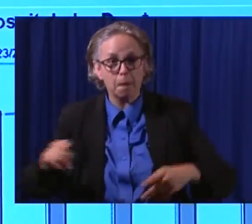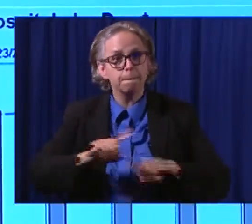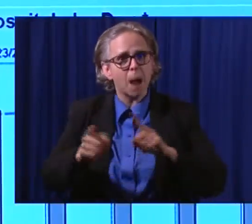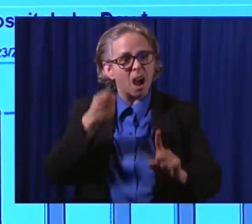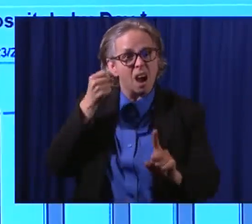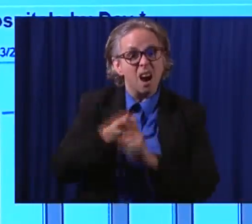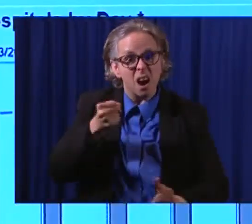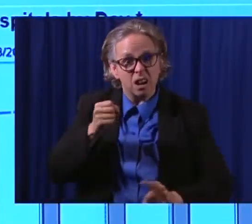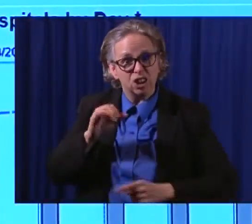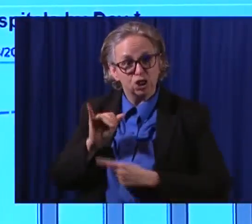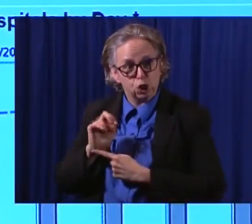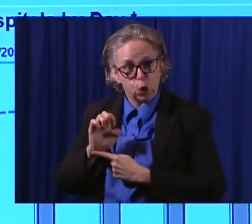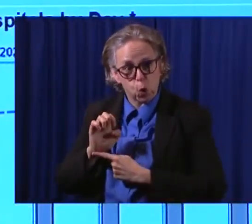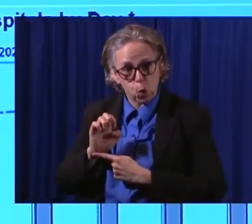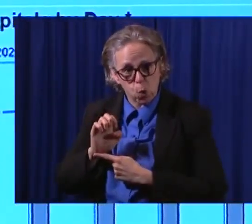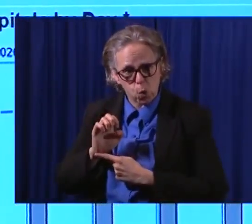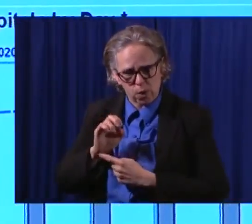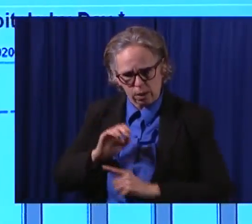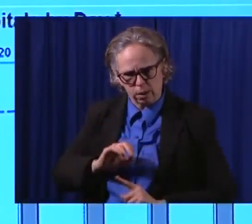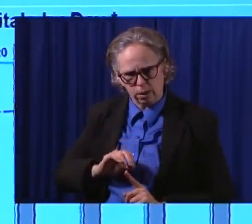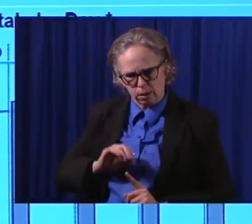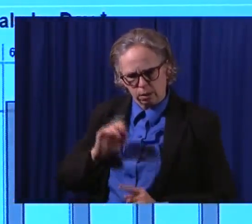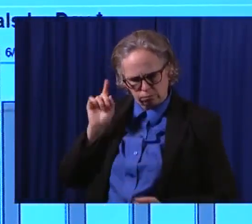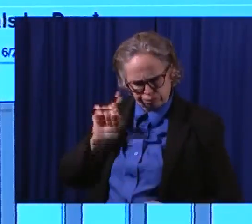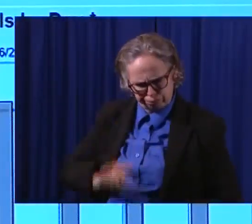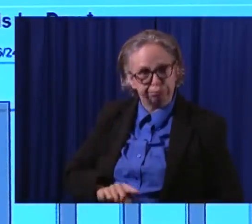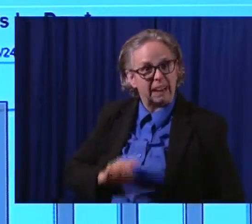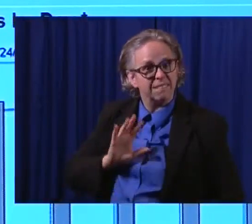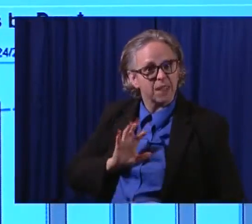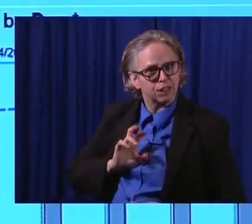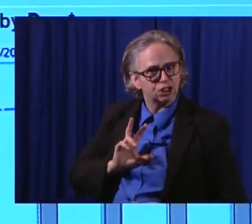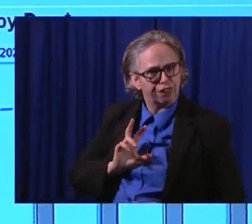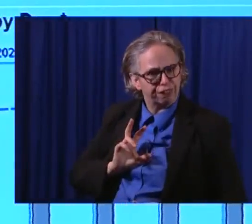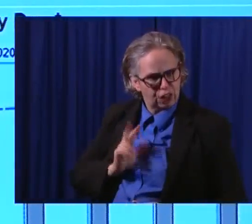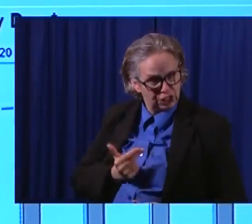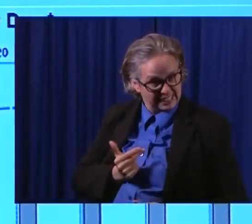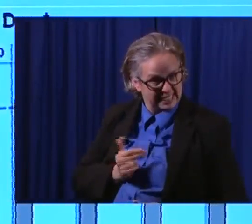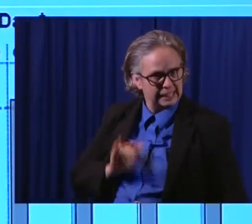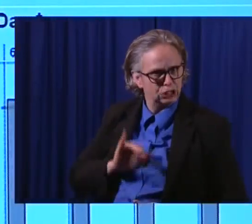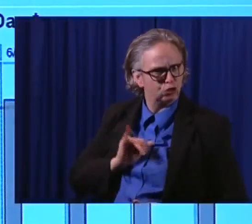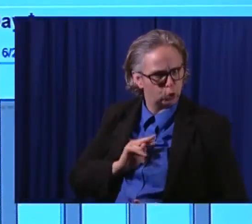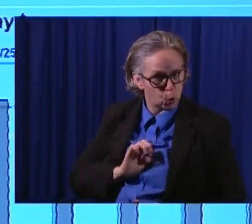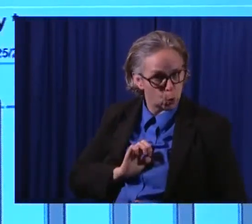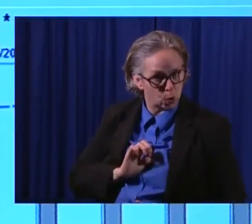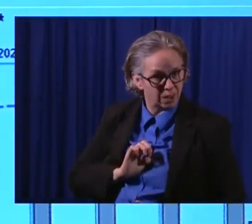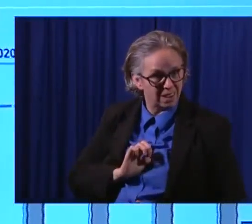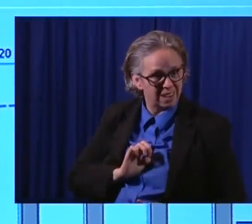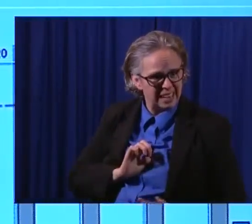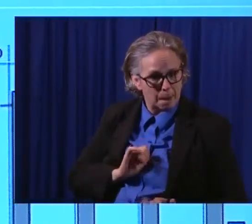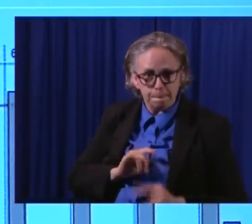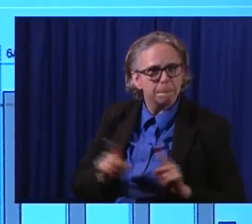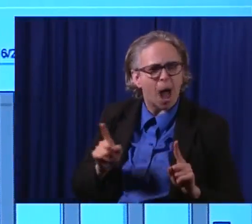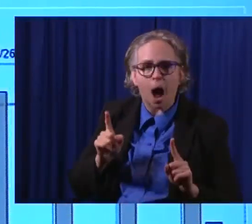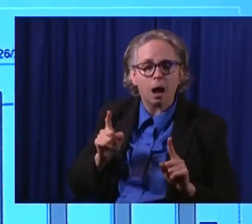ABOUT 1000 THEY REACHED A LEVEL OF 513 ON JUNE 20. SO, JUNE 20 WAS OUR LOW.